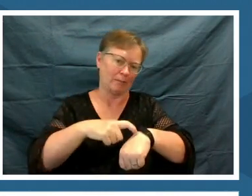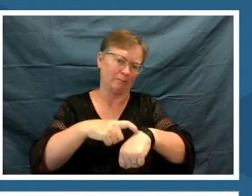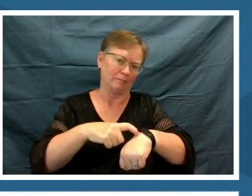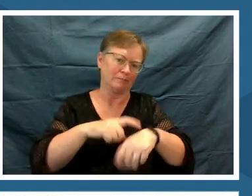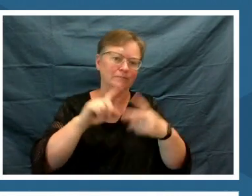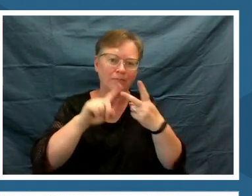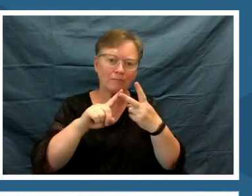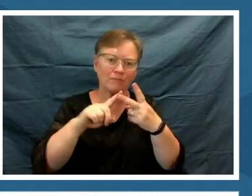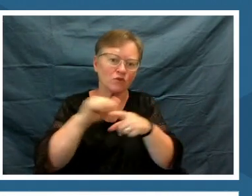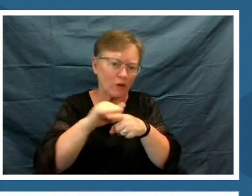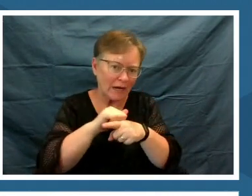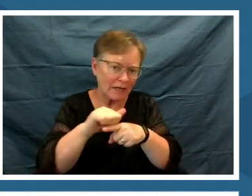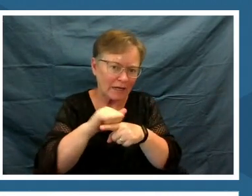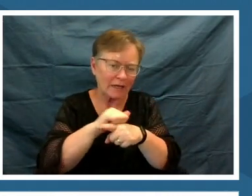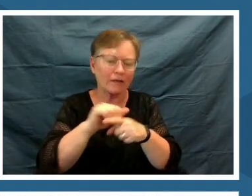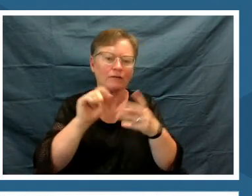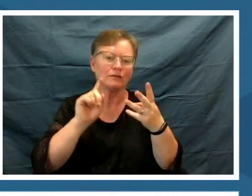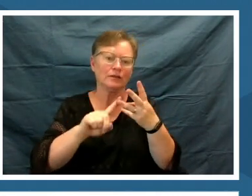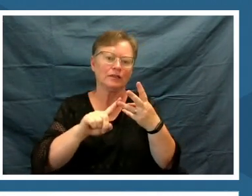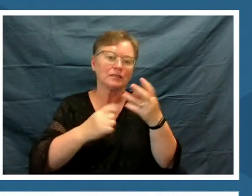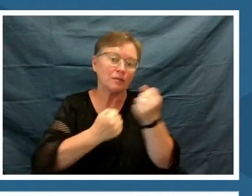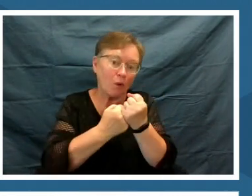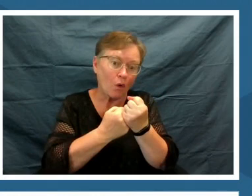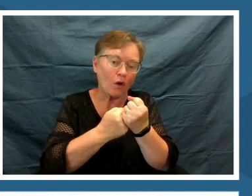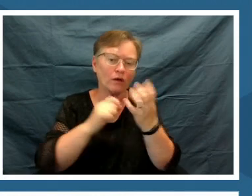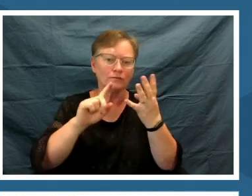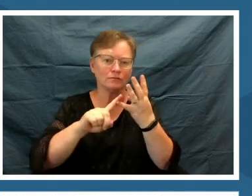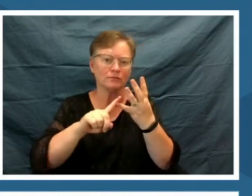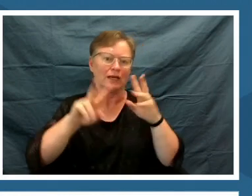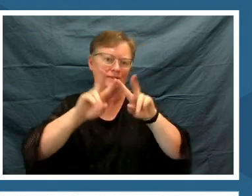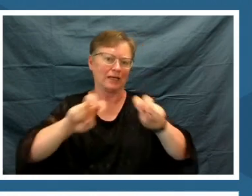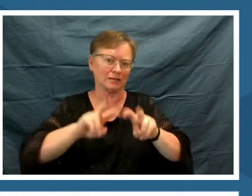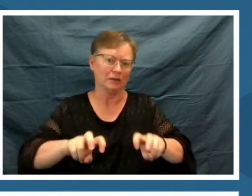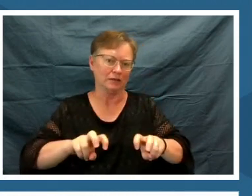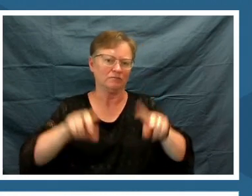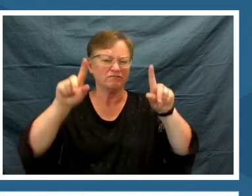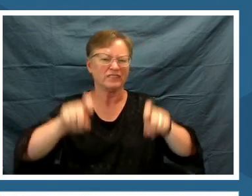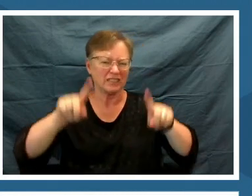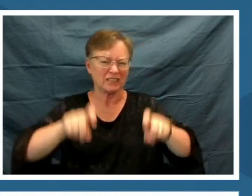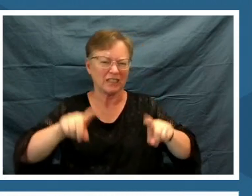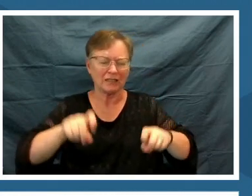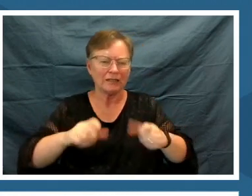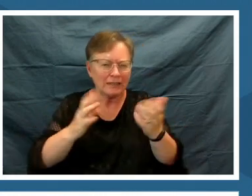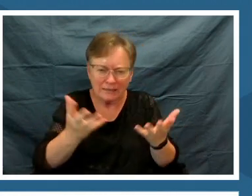support for this and the assessment elements but a lot of personal